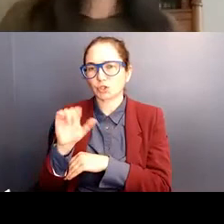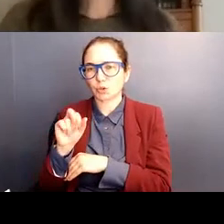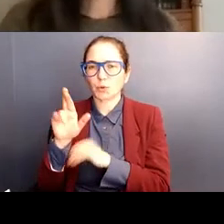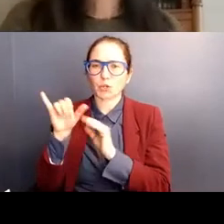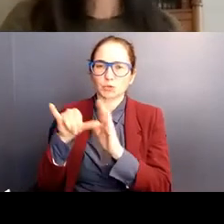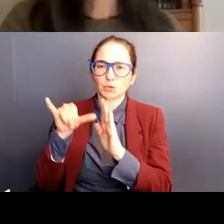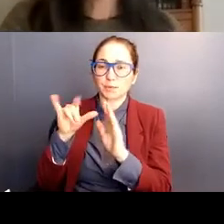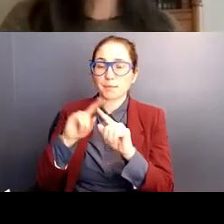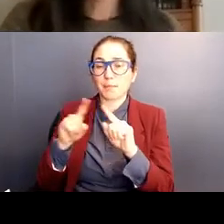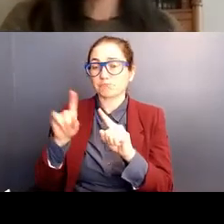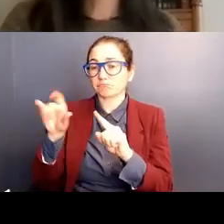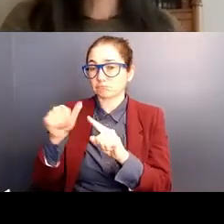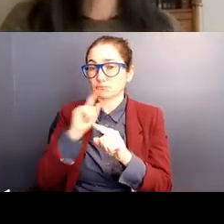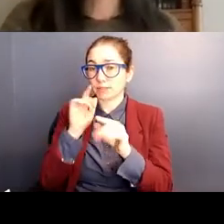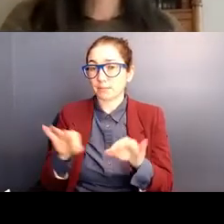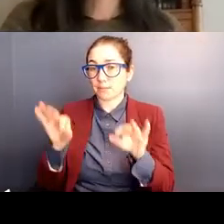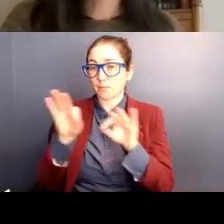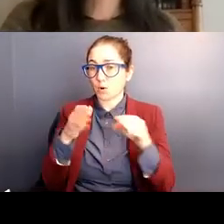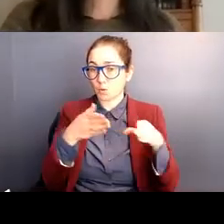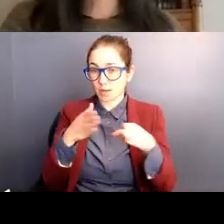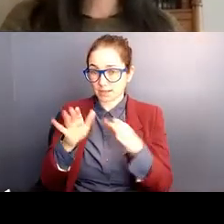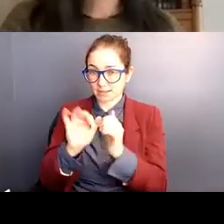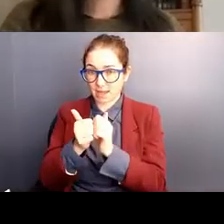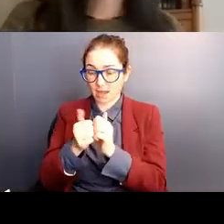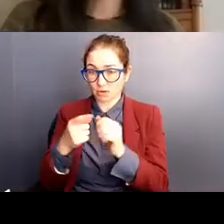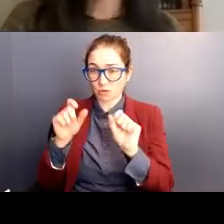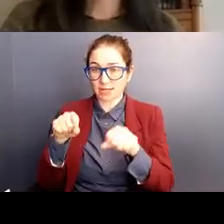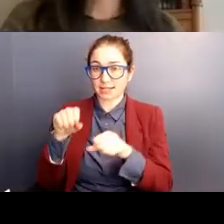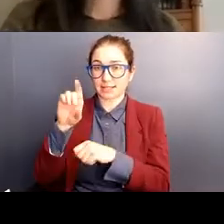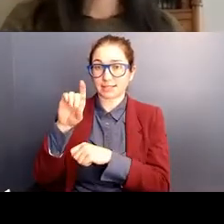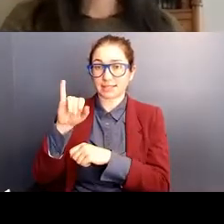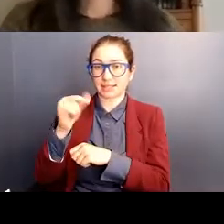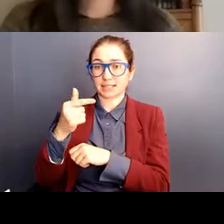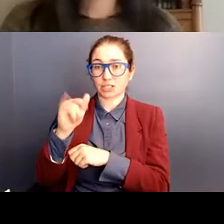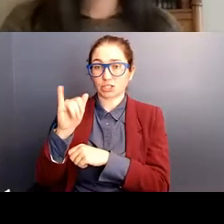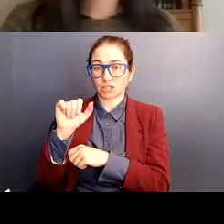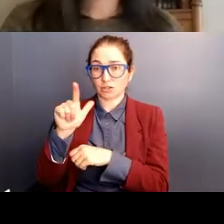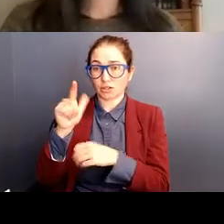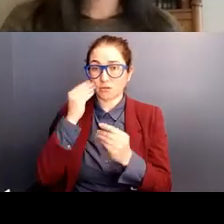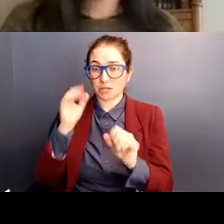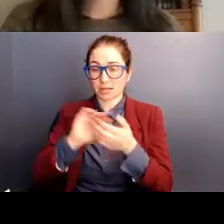But some other important ways that you can make digital information accessible for people who are blind or low